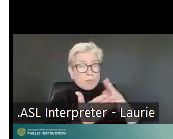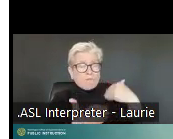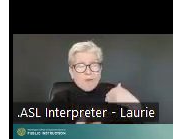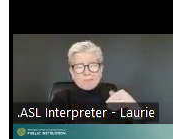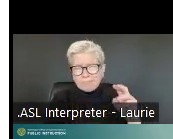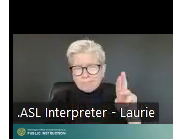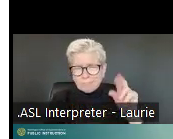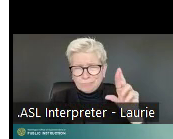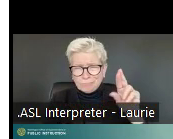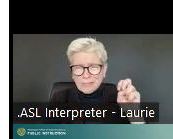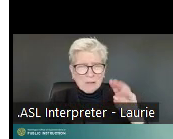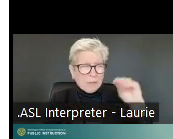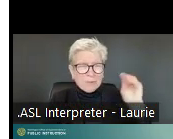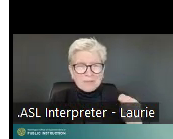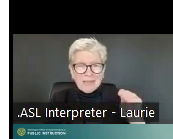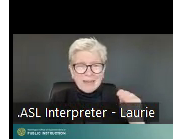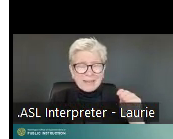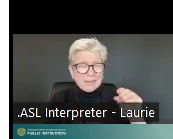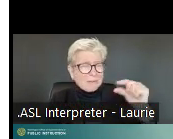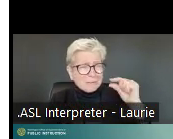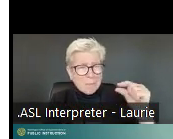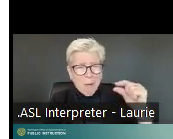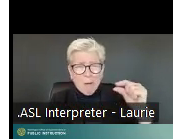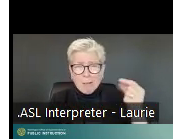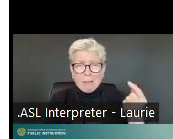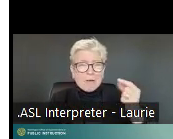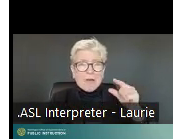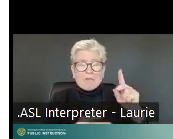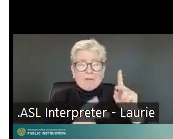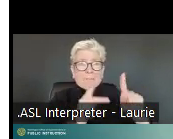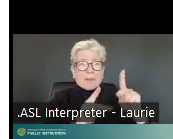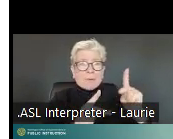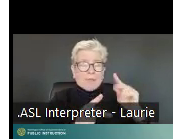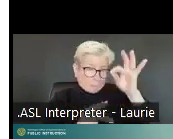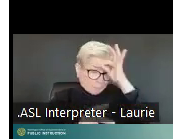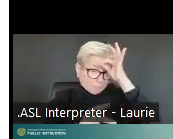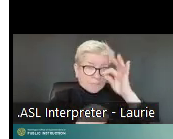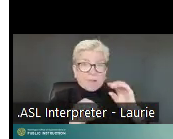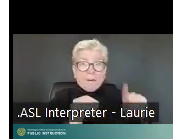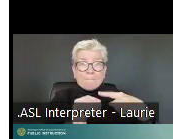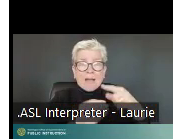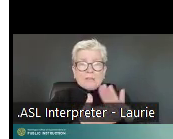not had formal schooling is very low, so your students are coming with a wealth of knowledge